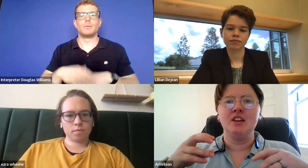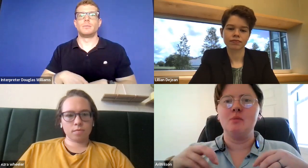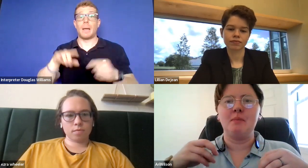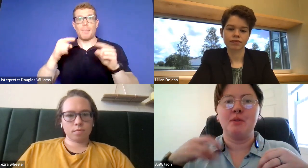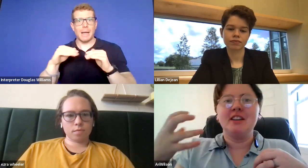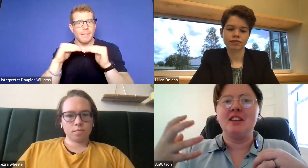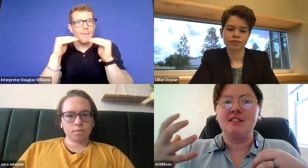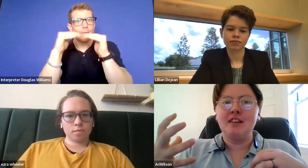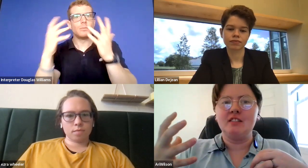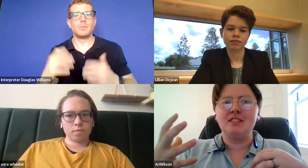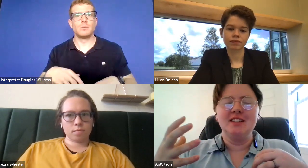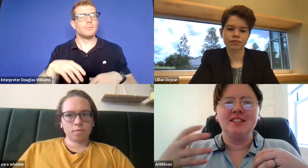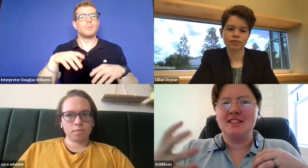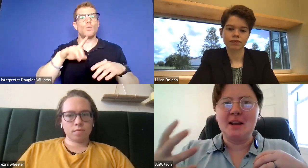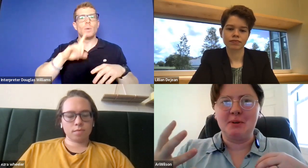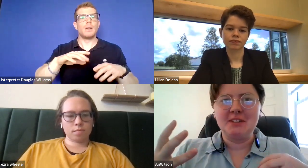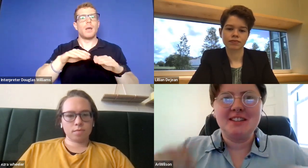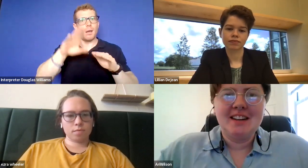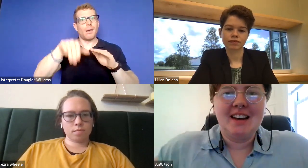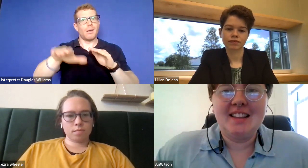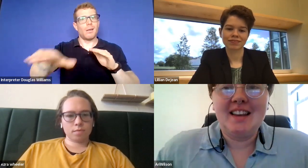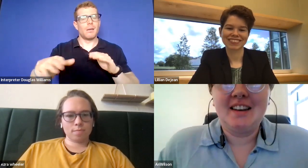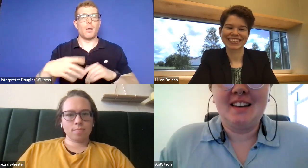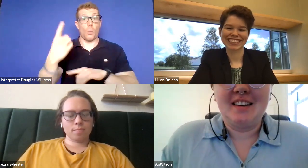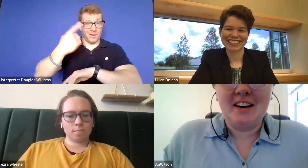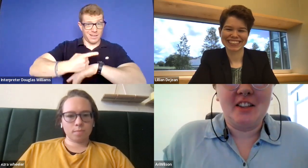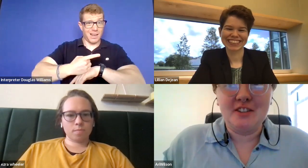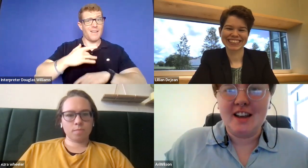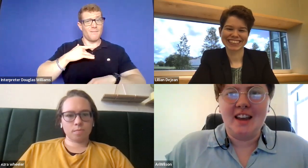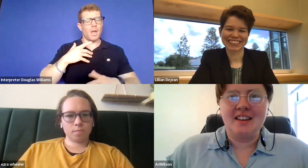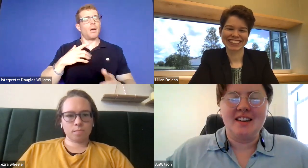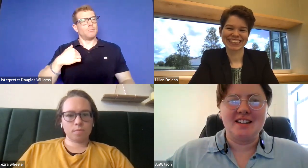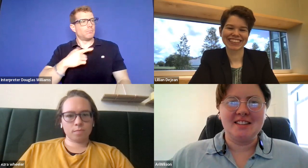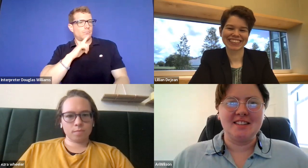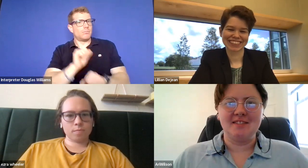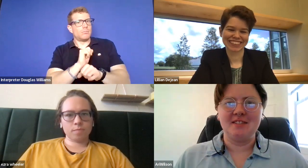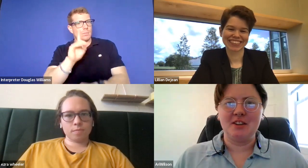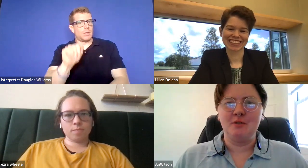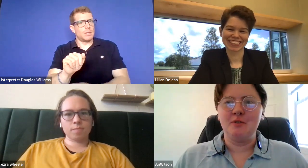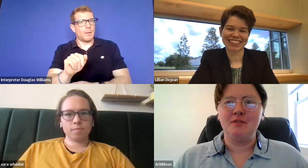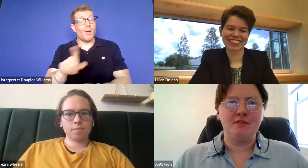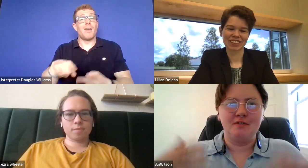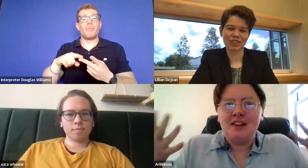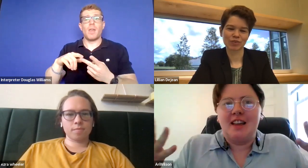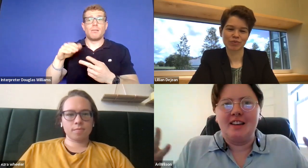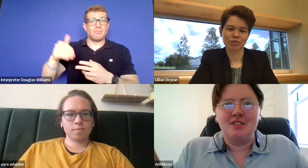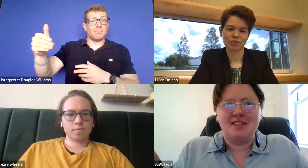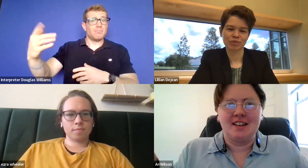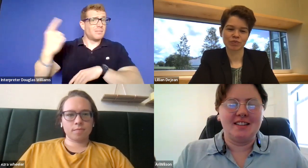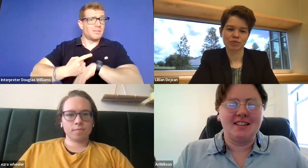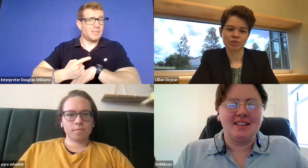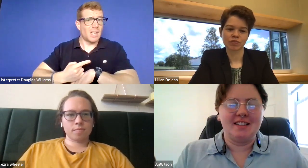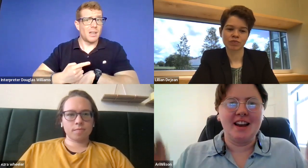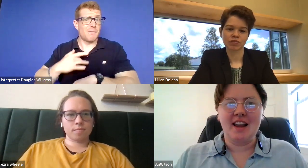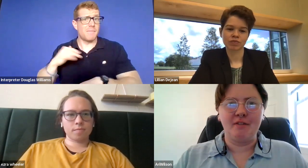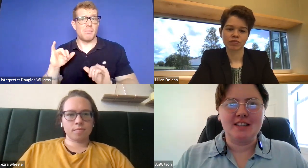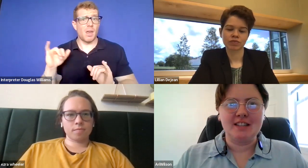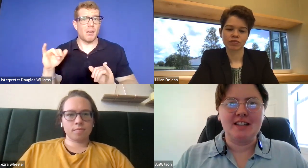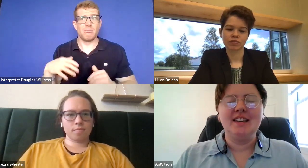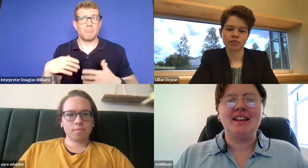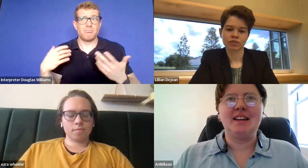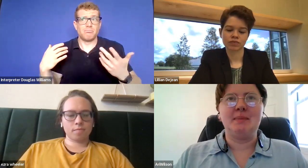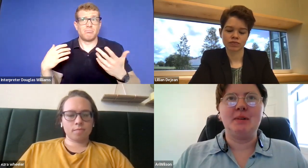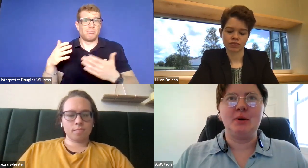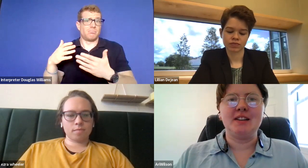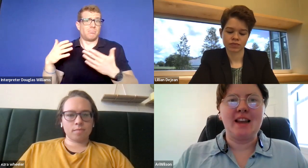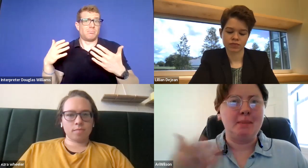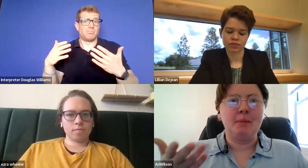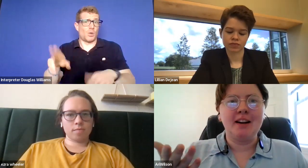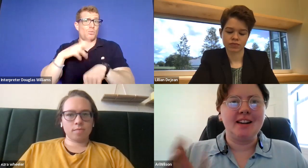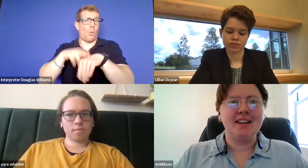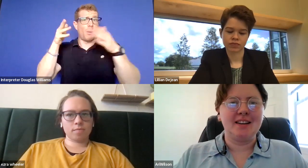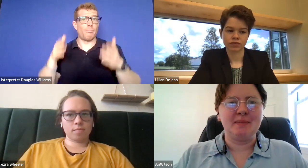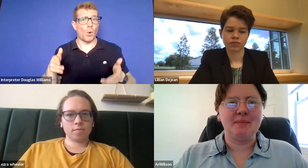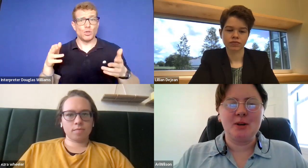So one day you may particularly feel disabled and then another day is you've feel like just any average person who is able body